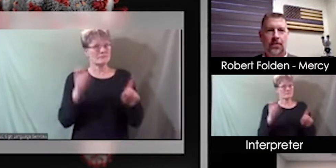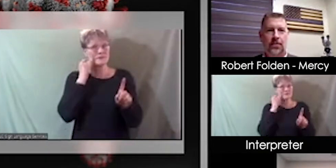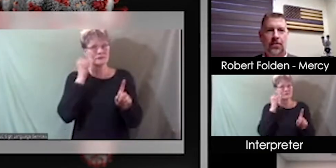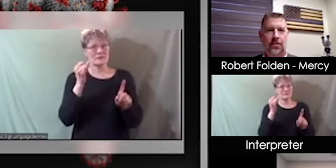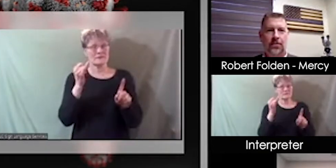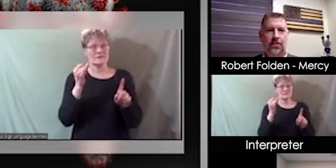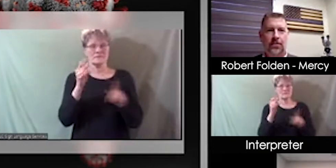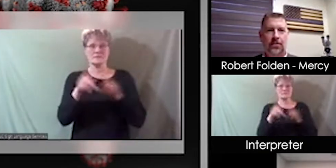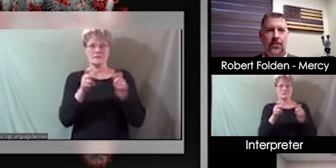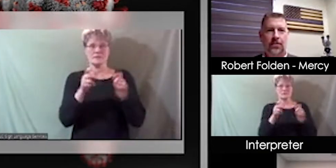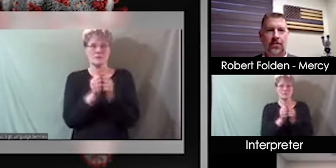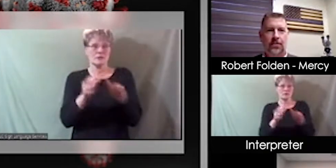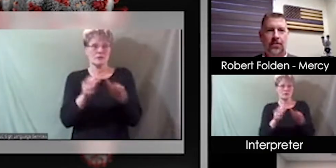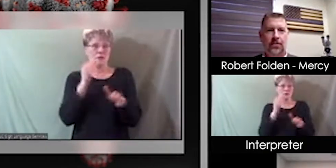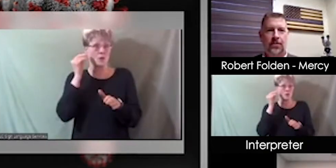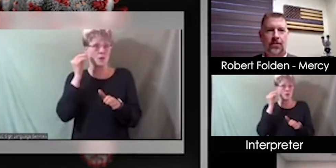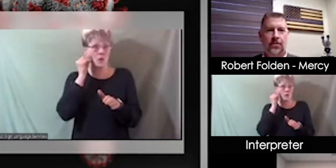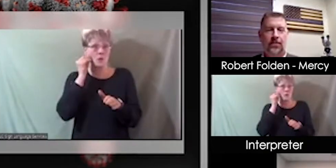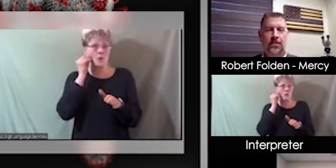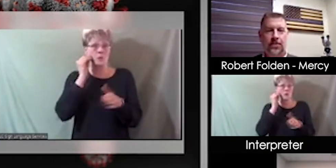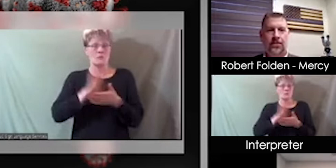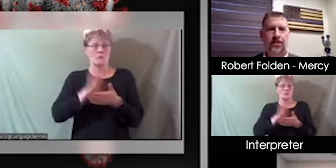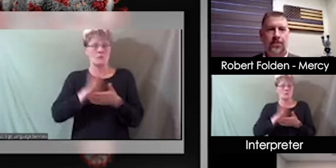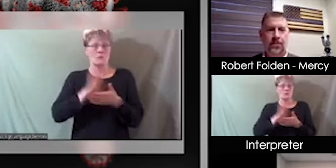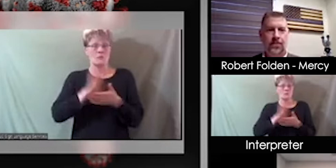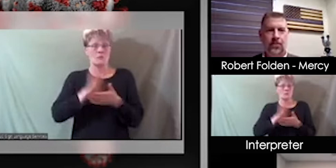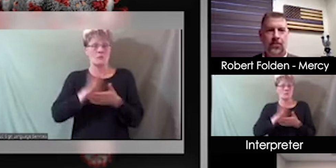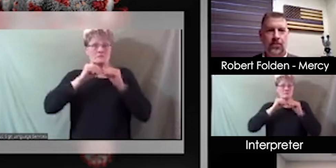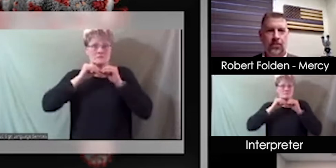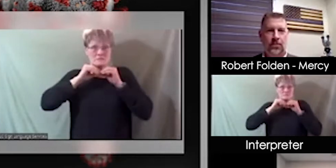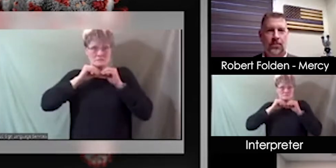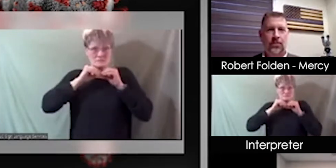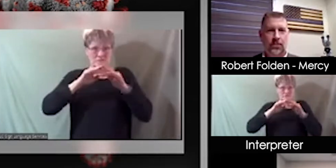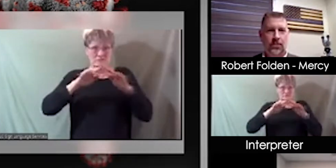it could be a real problem. So I appreciate the work of this group.